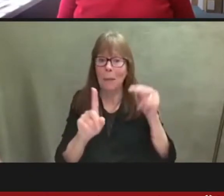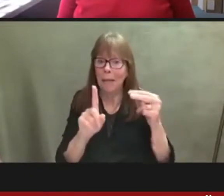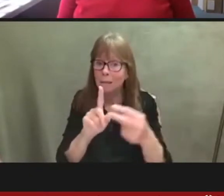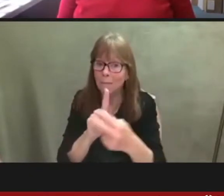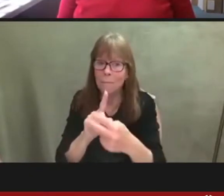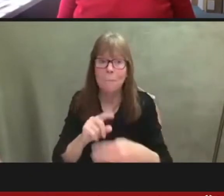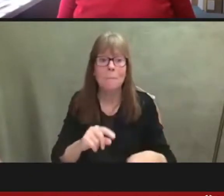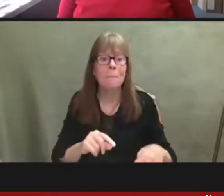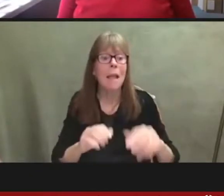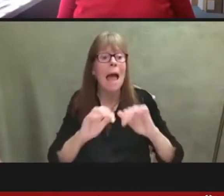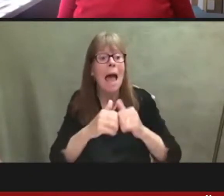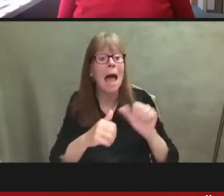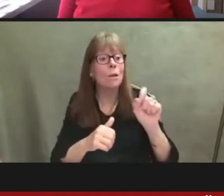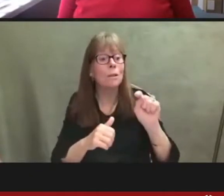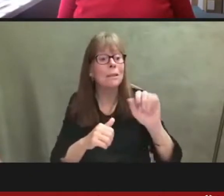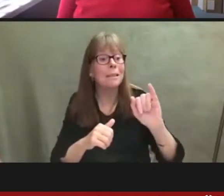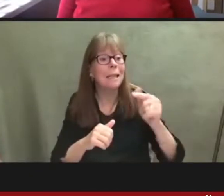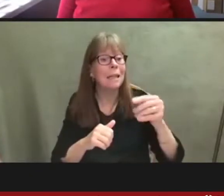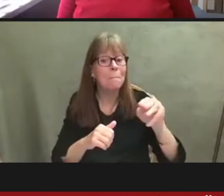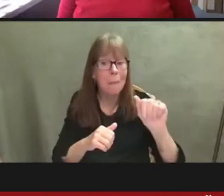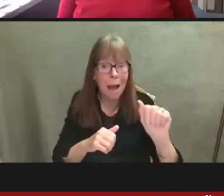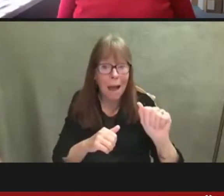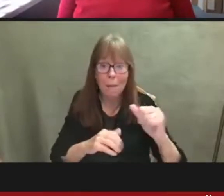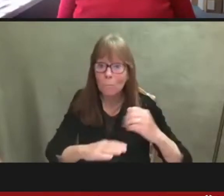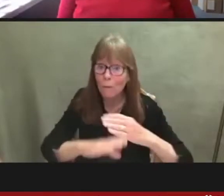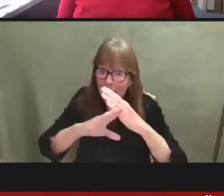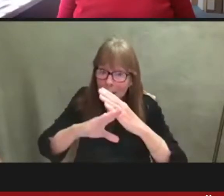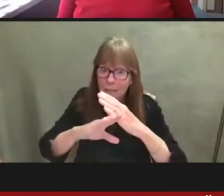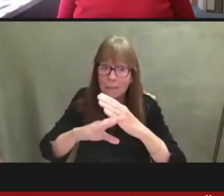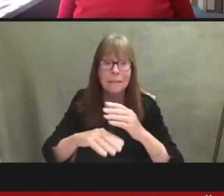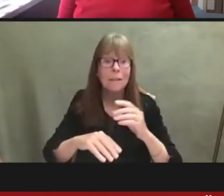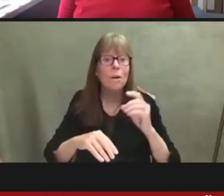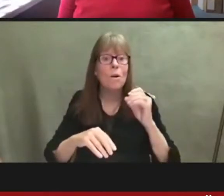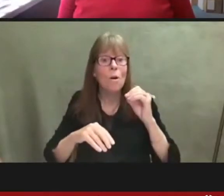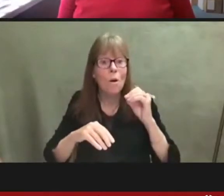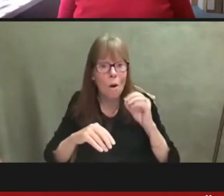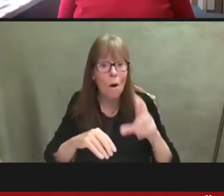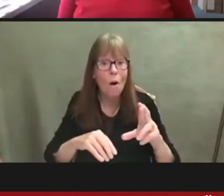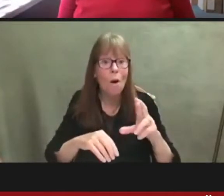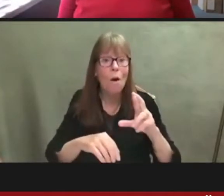prevented or maybe affected the work that you do on a national level?